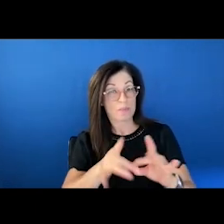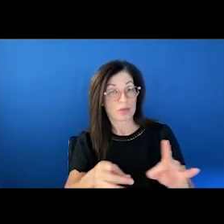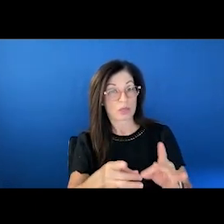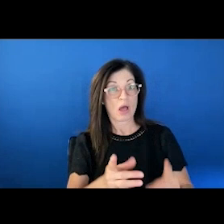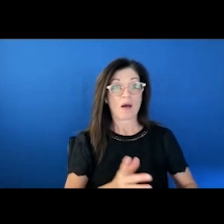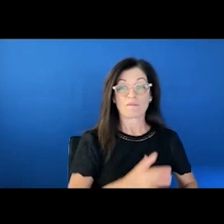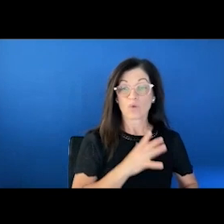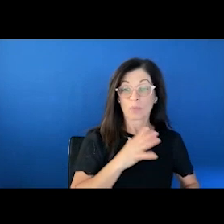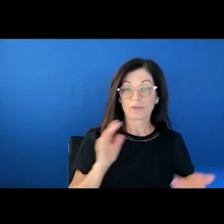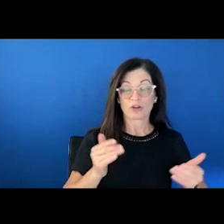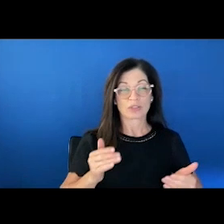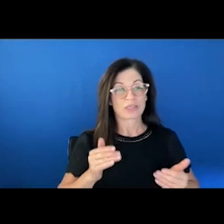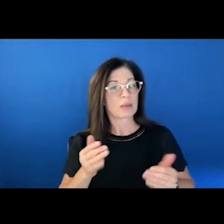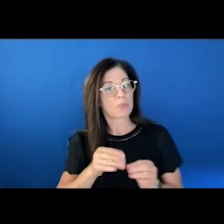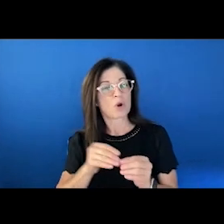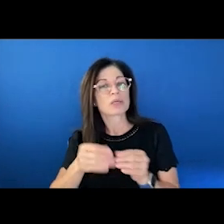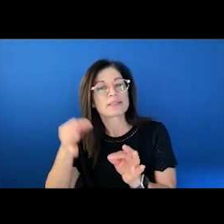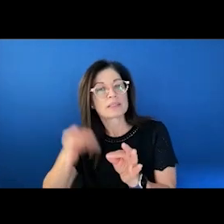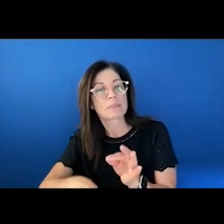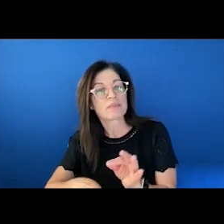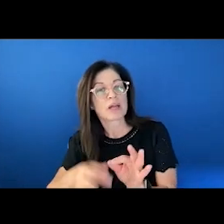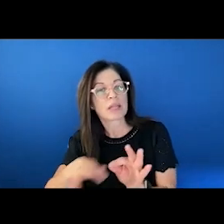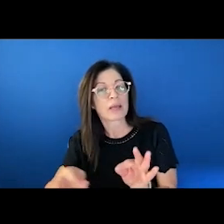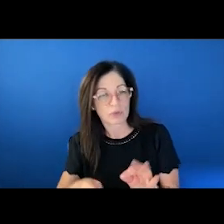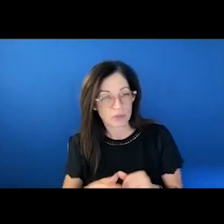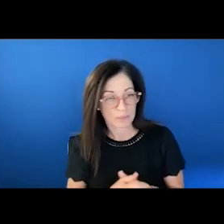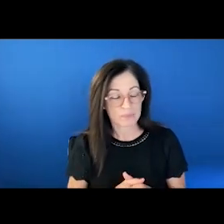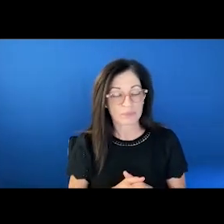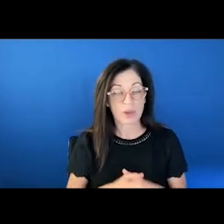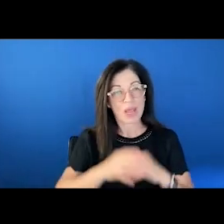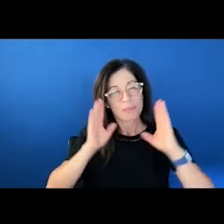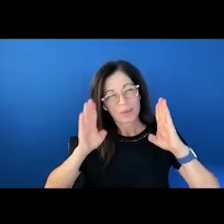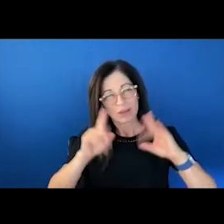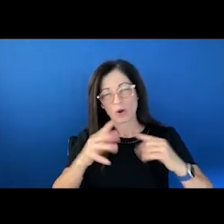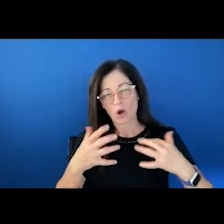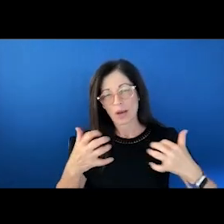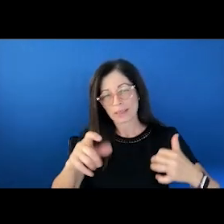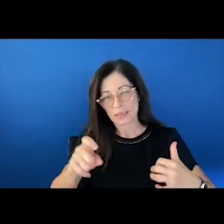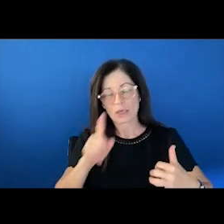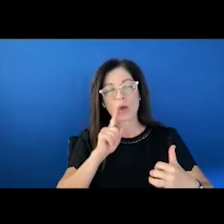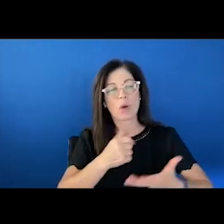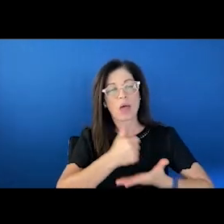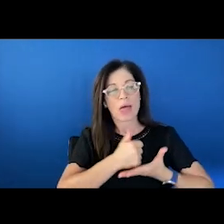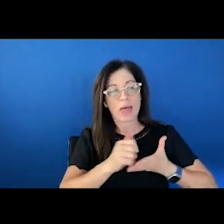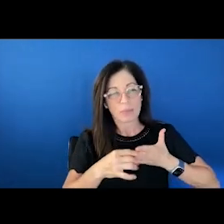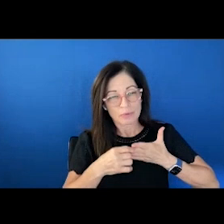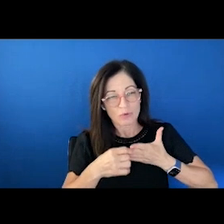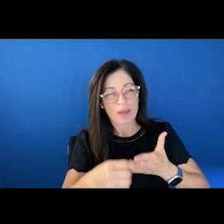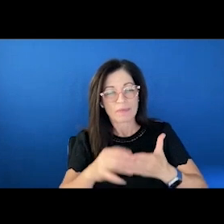Formal versus simplified language, etc. Paying attention to your audience’s needs will